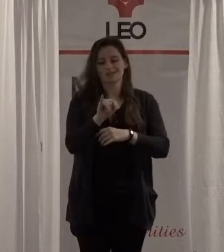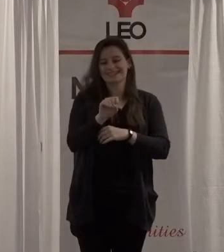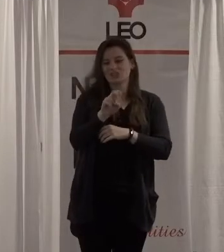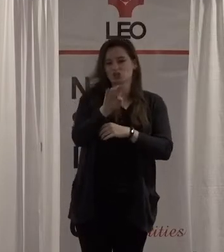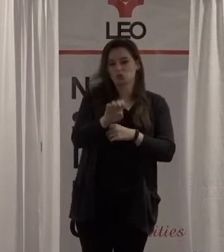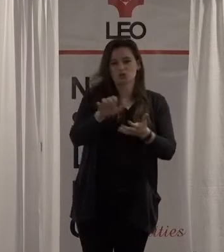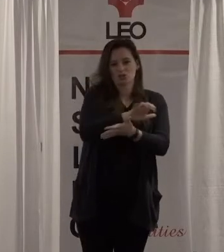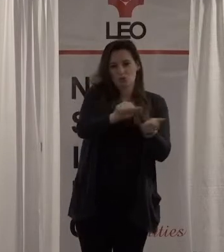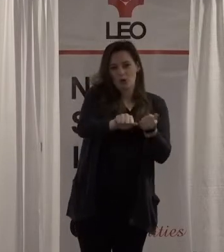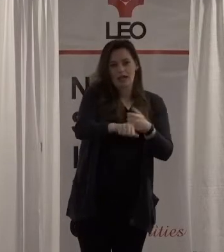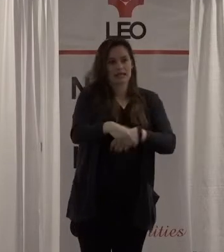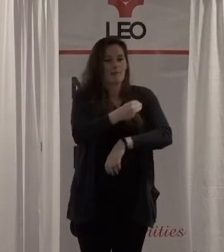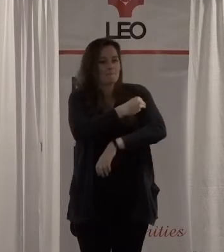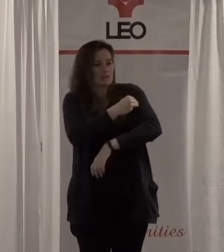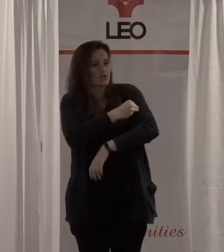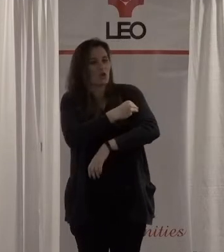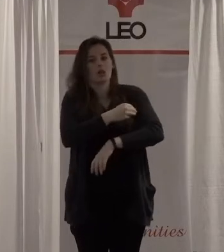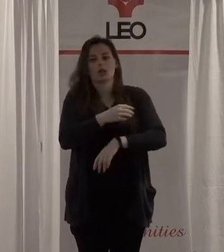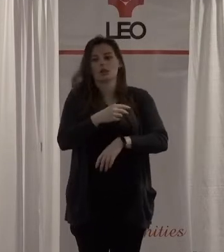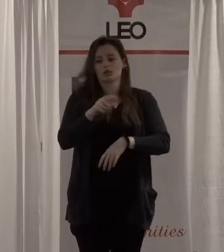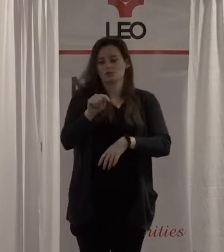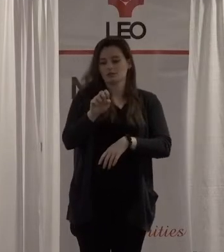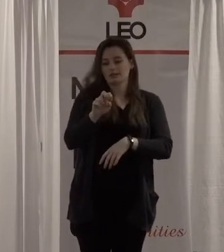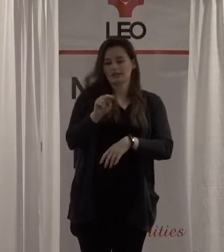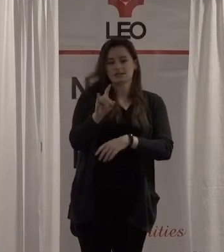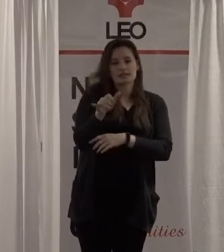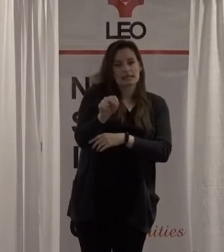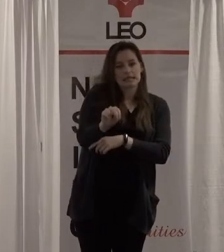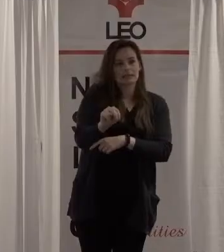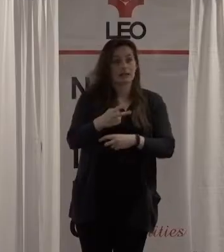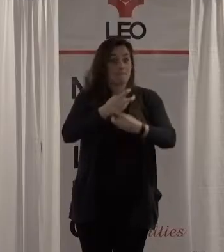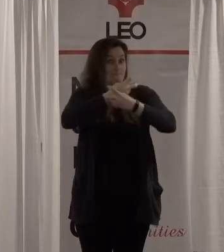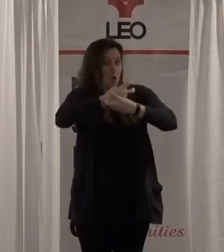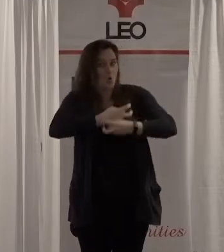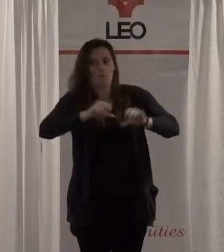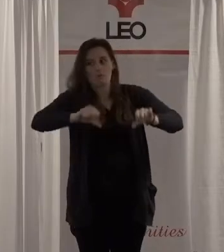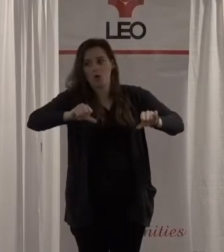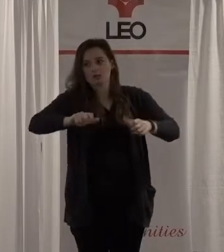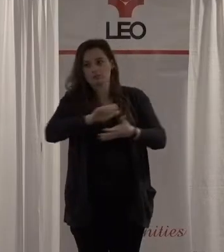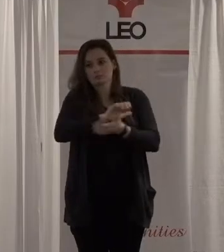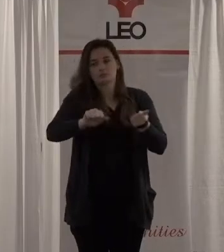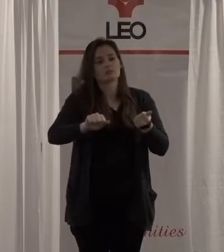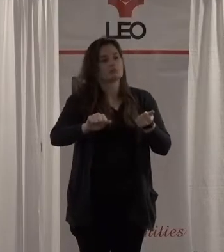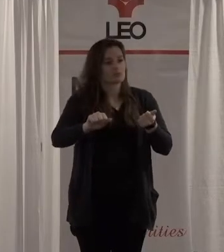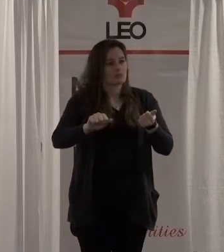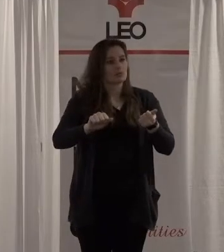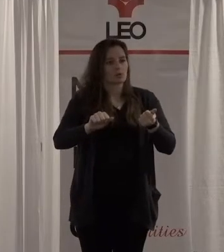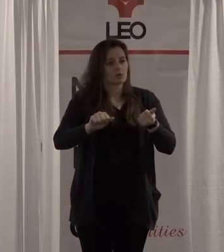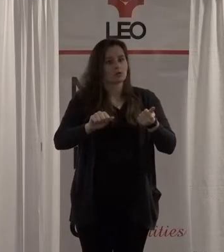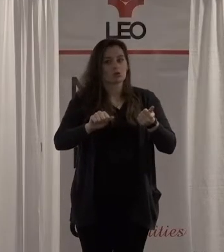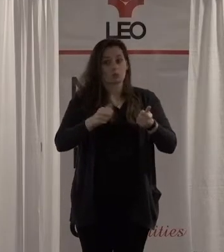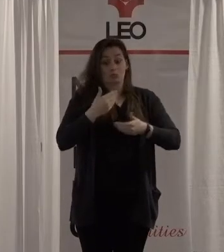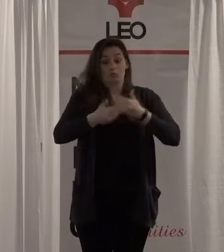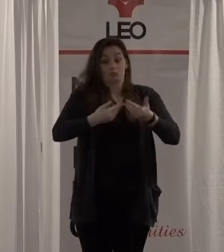INCLUDING THE MUSCLES, TENDONS, BONE, AND OFTEN RESULT IN NERVE DAMAGE